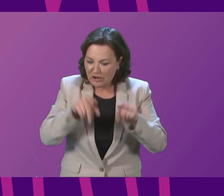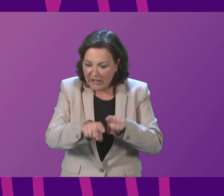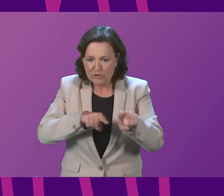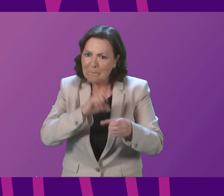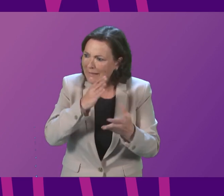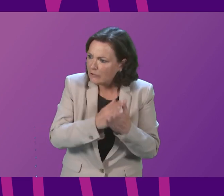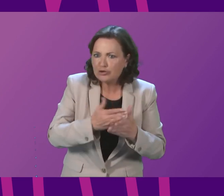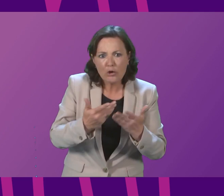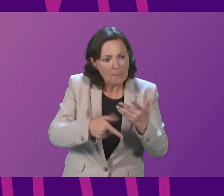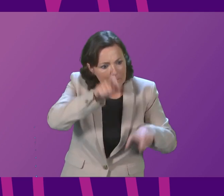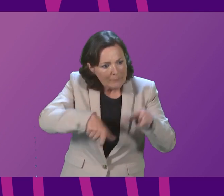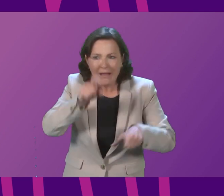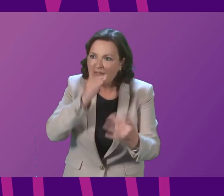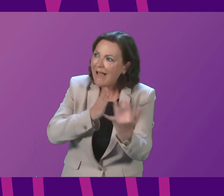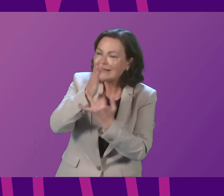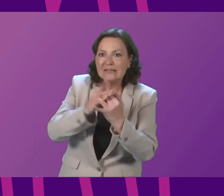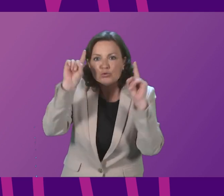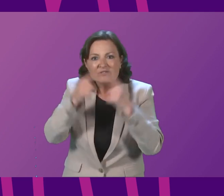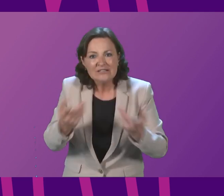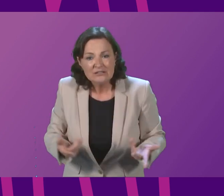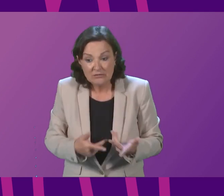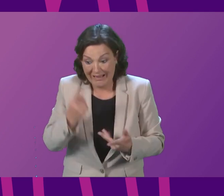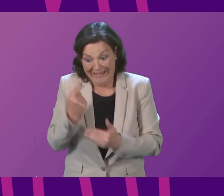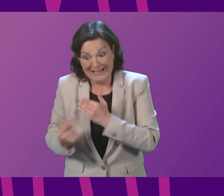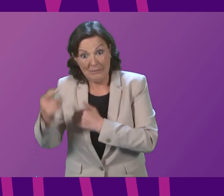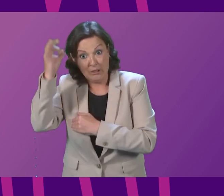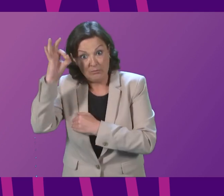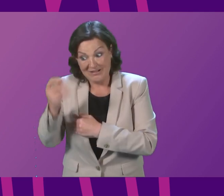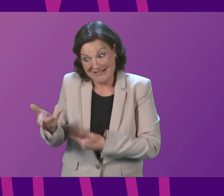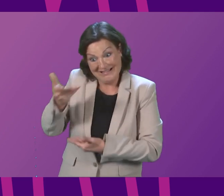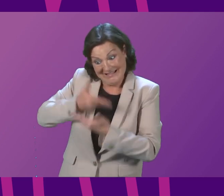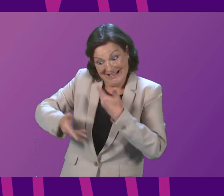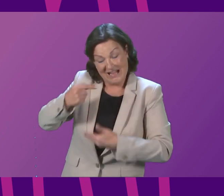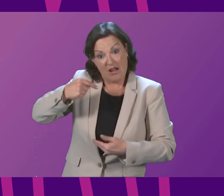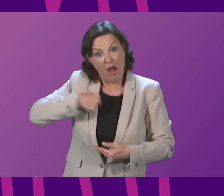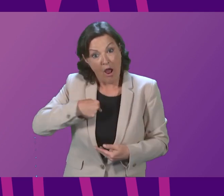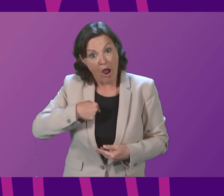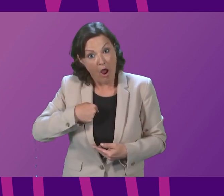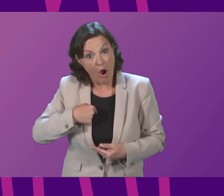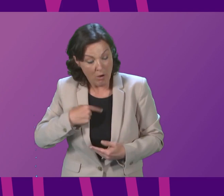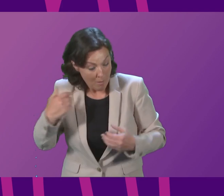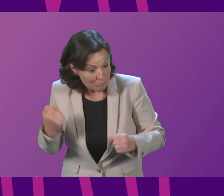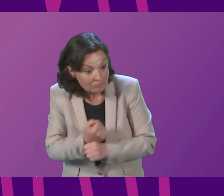and the independent commissioner has described our progress as an “unambiguous success”.